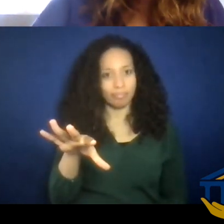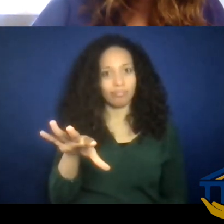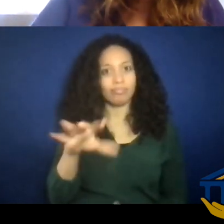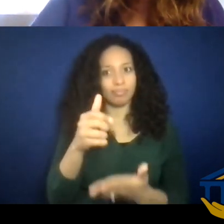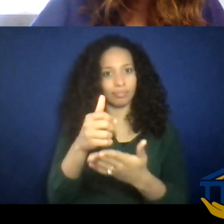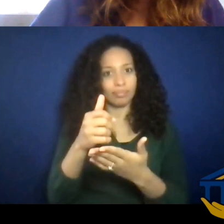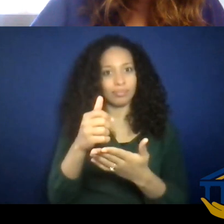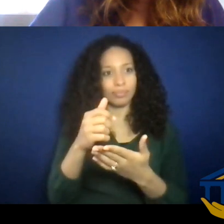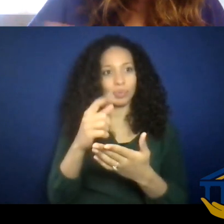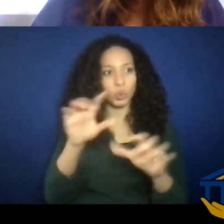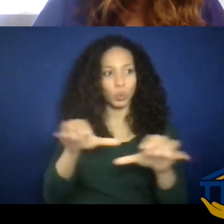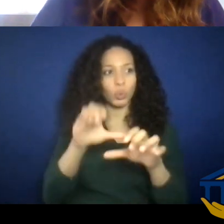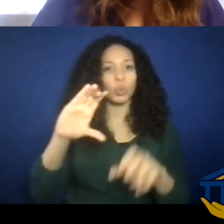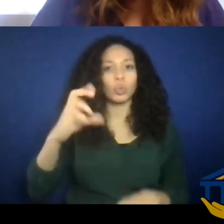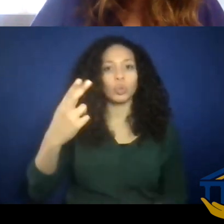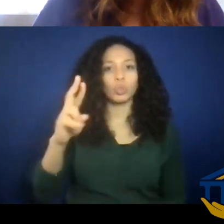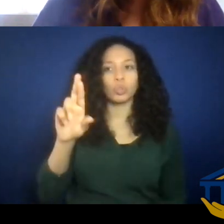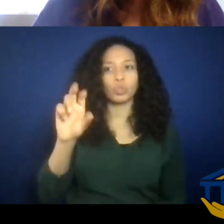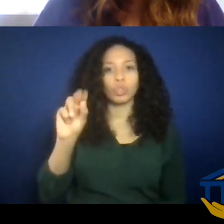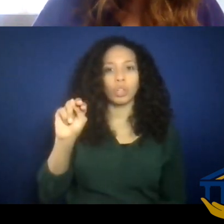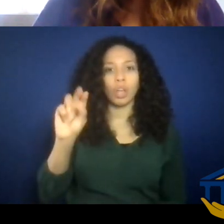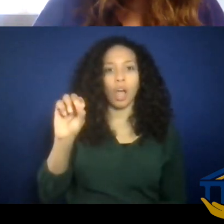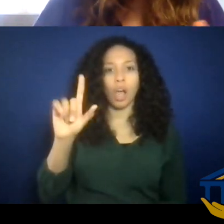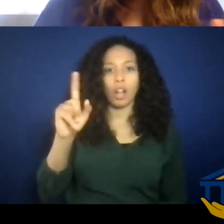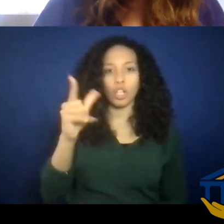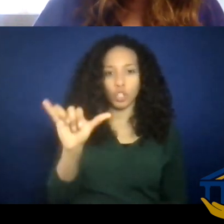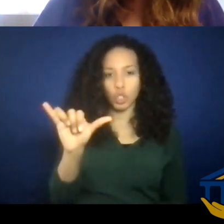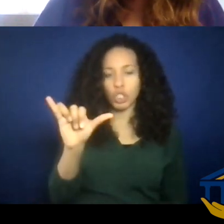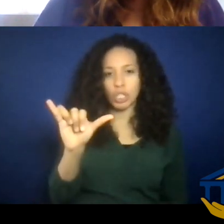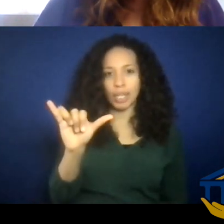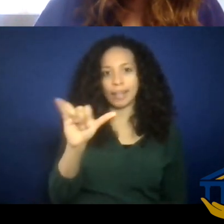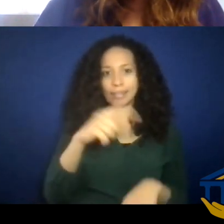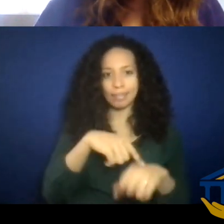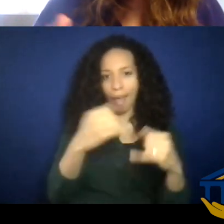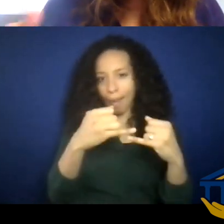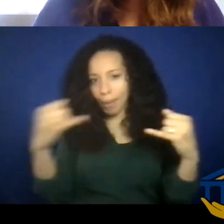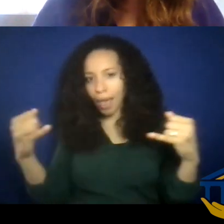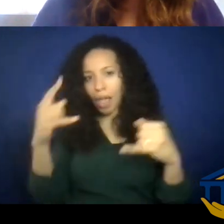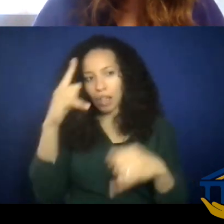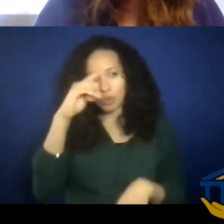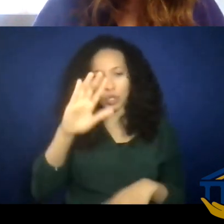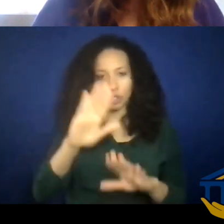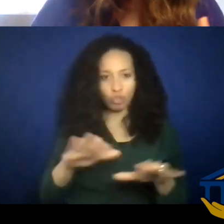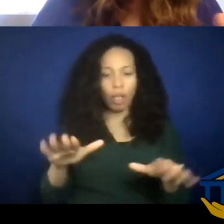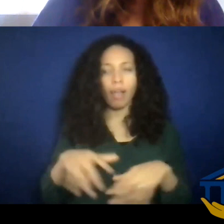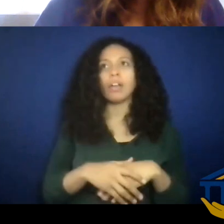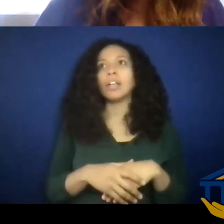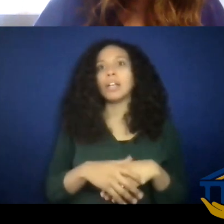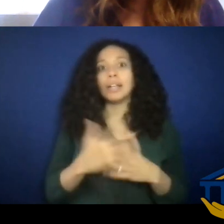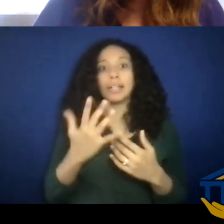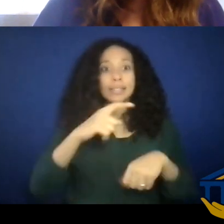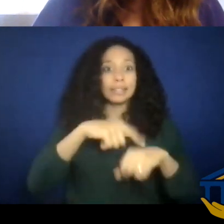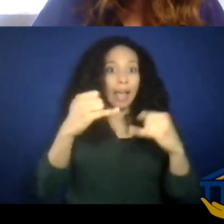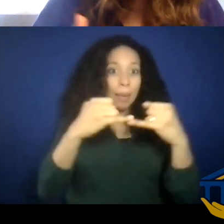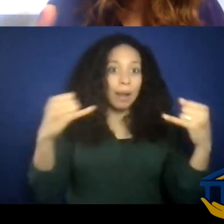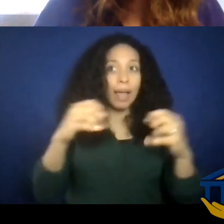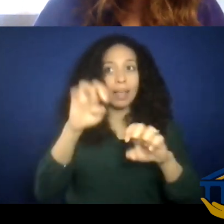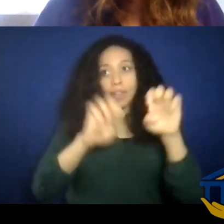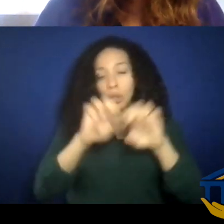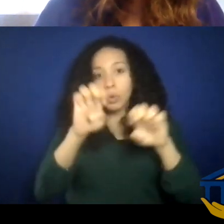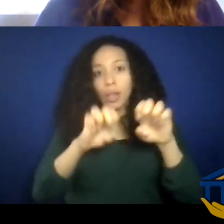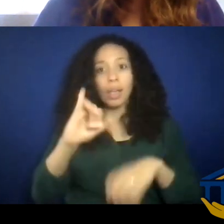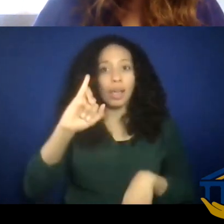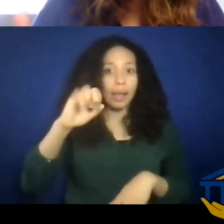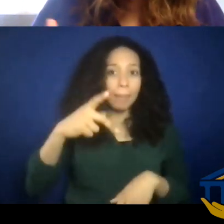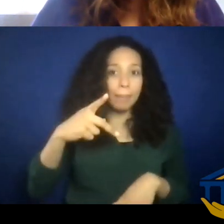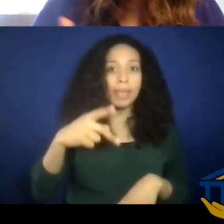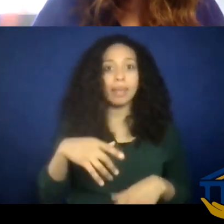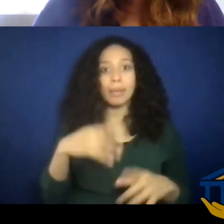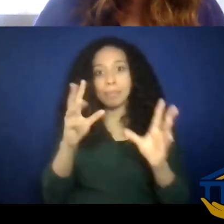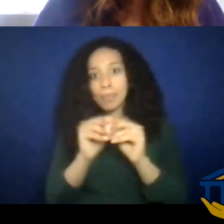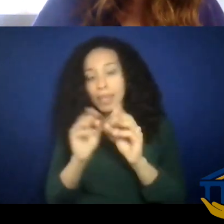for your child of timelines, of evaluations, IEPs, meetings, concerns, major life events.